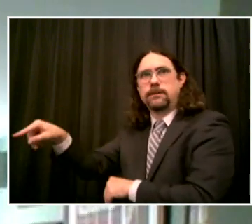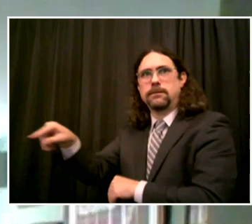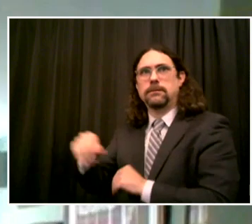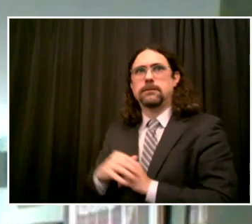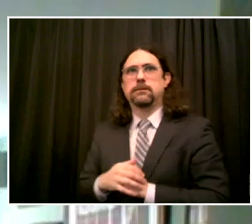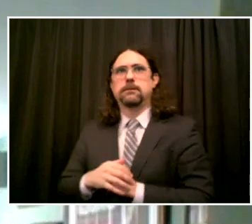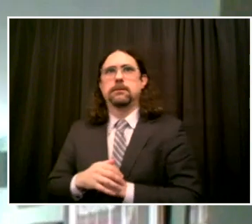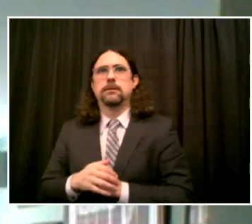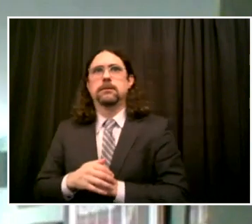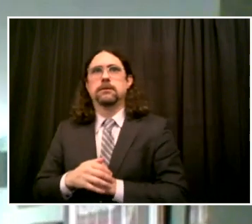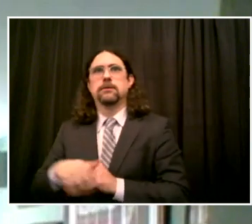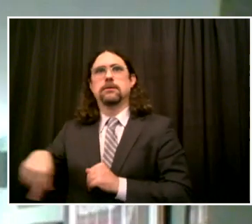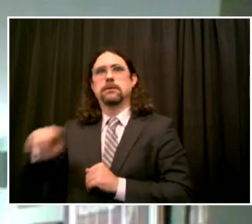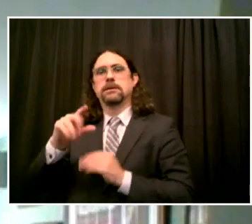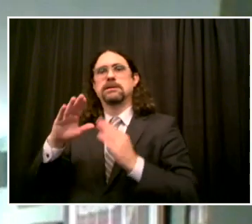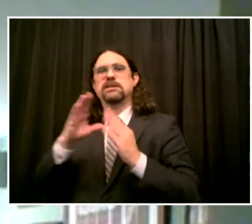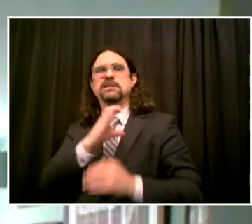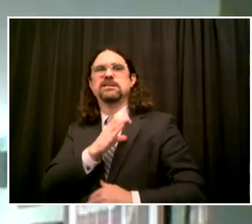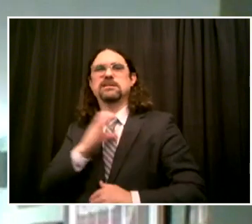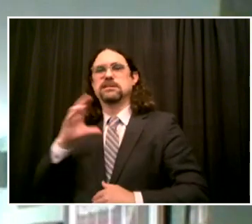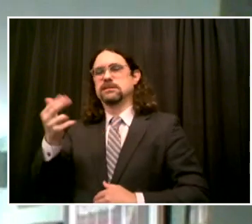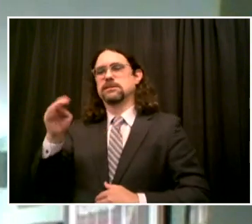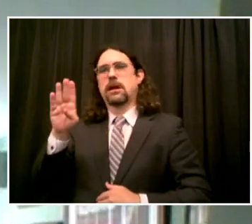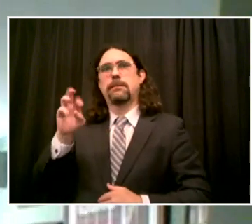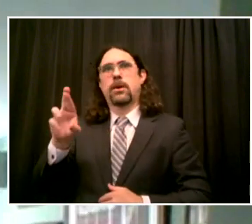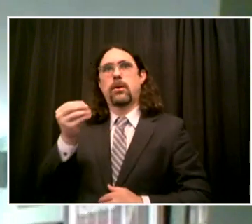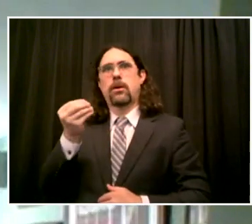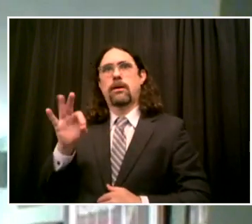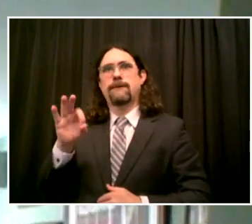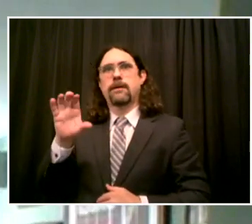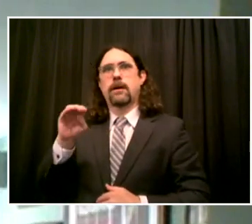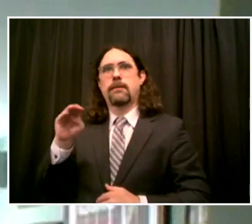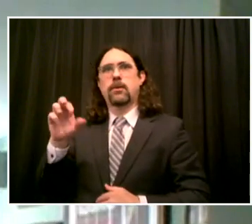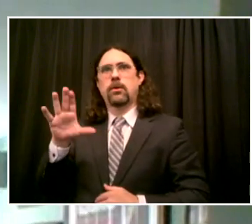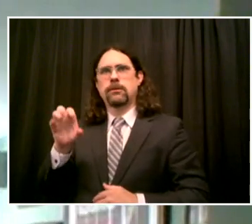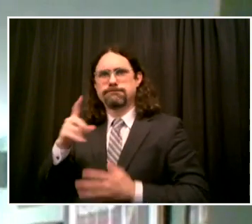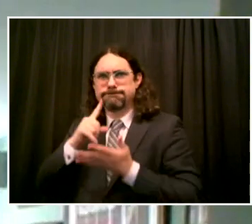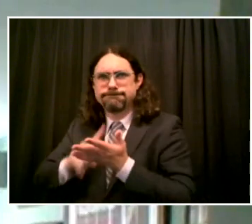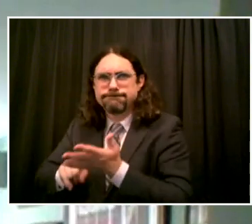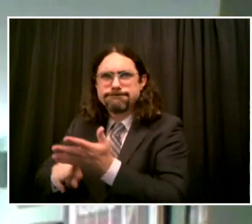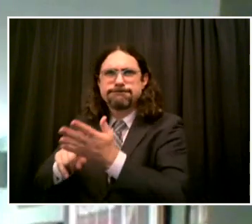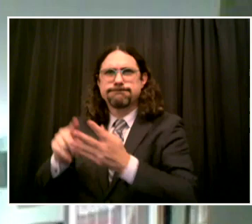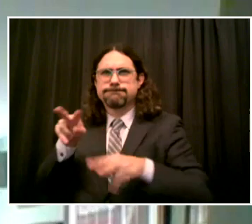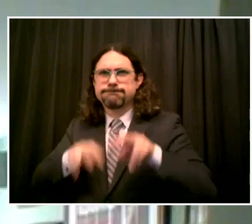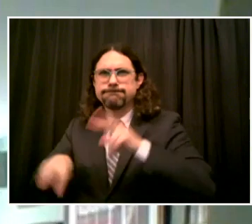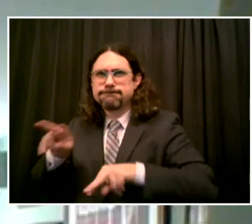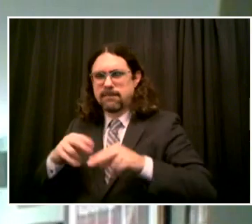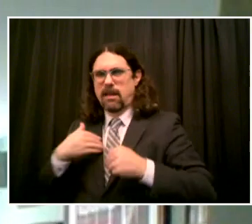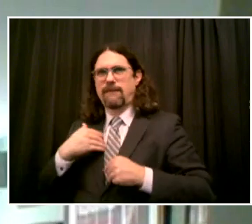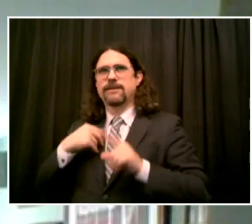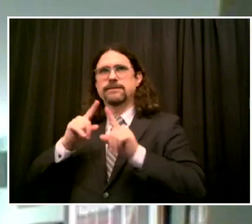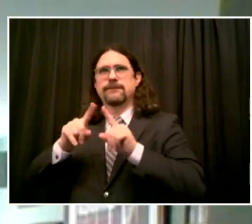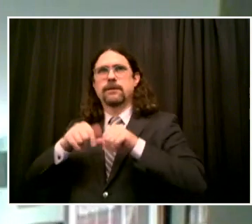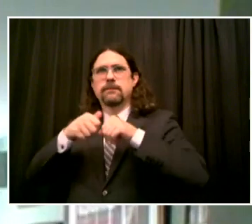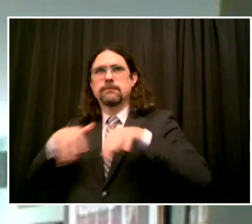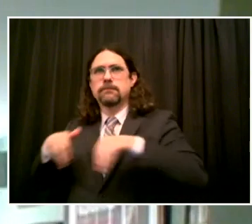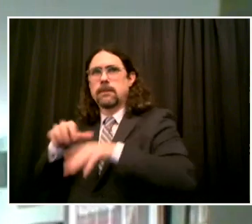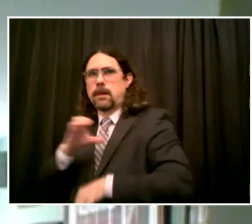PLATFORMS. THE CHAMBERS, ASSOCIATION WITHIN THE Y ISSUES. THE COMMITTEE